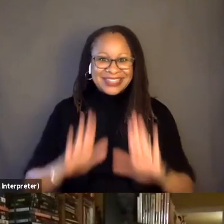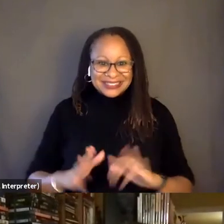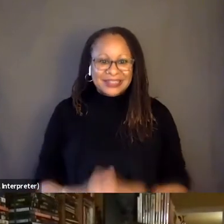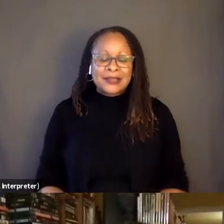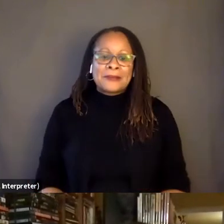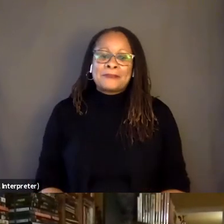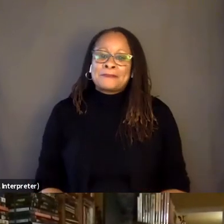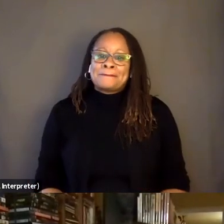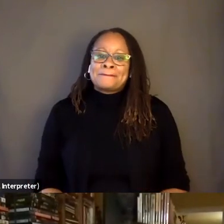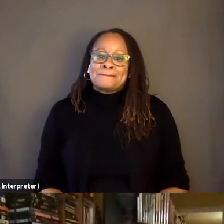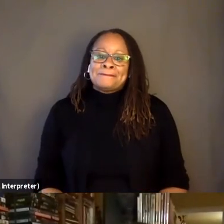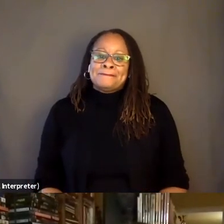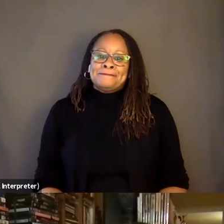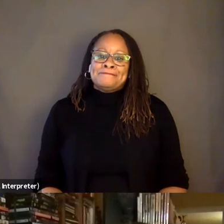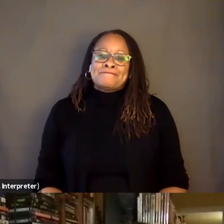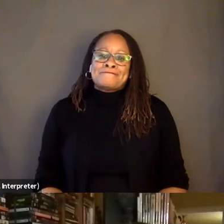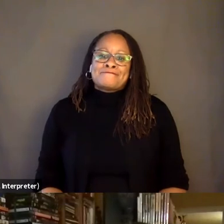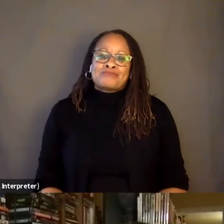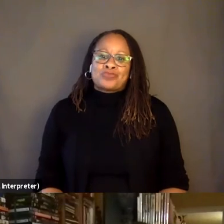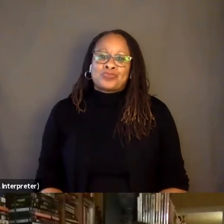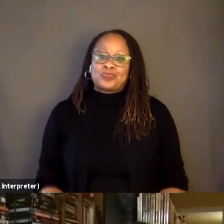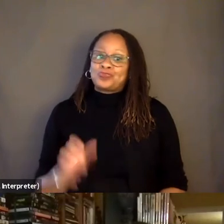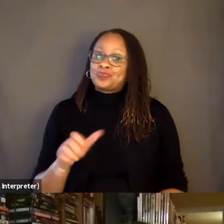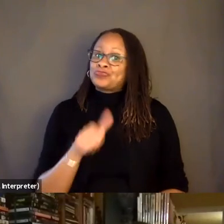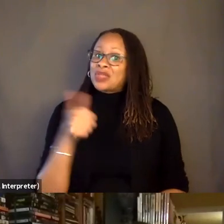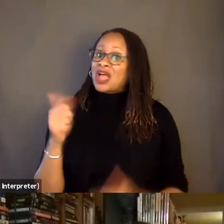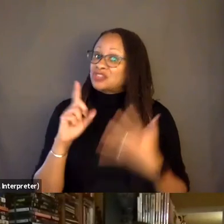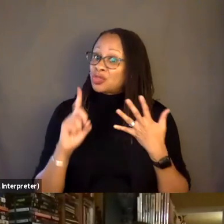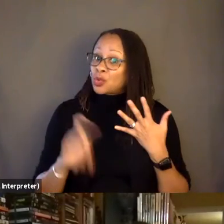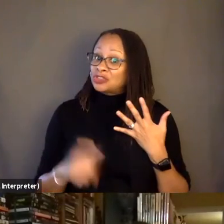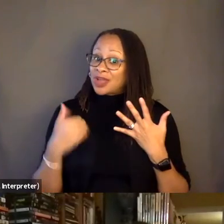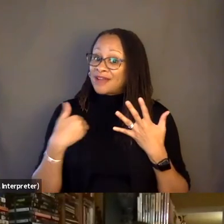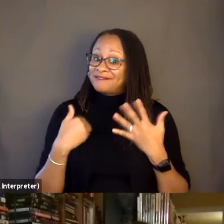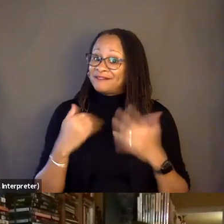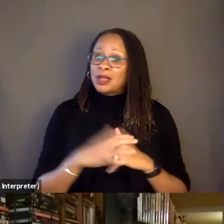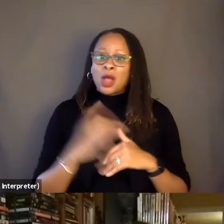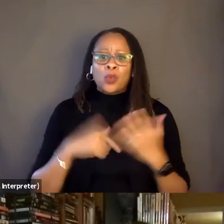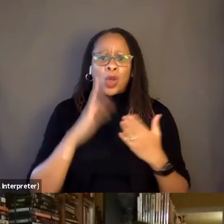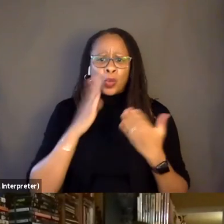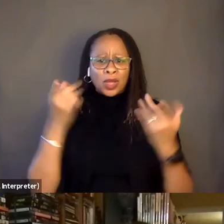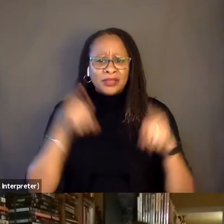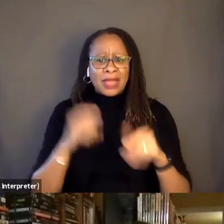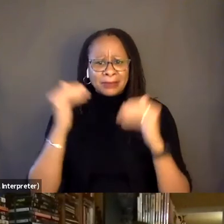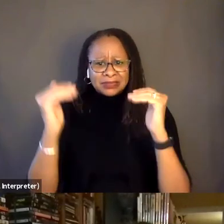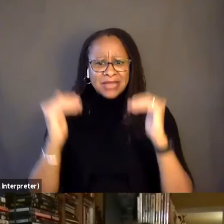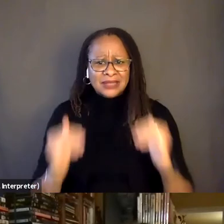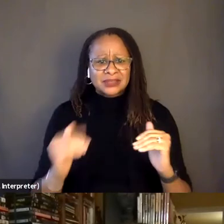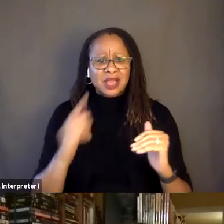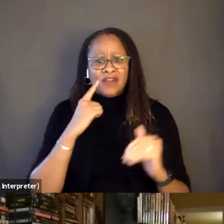So the other question I have is, what's going to happen next for you, Maria?